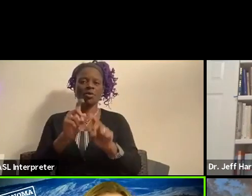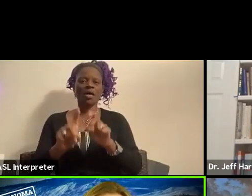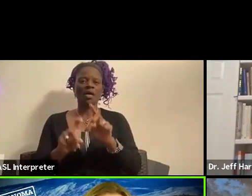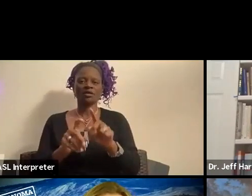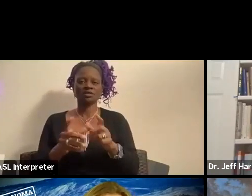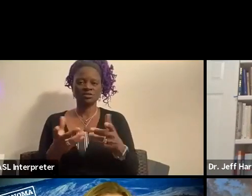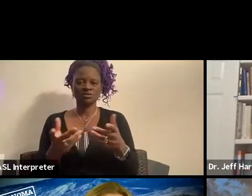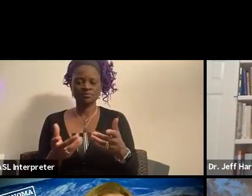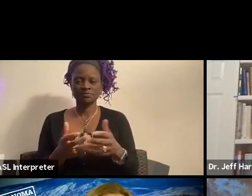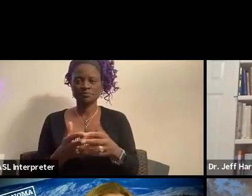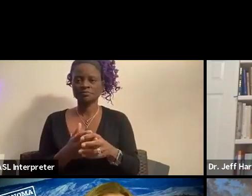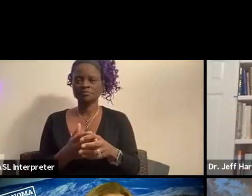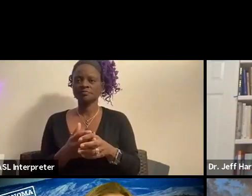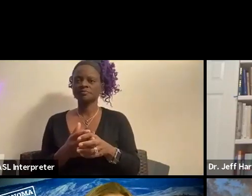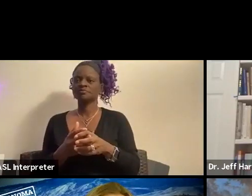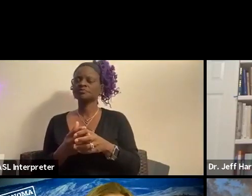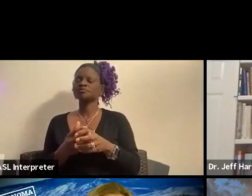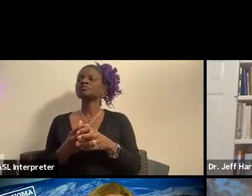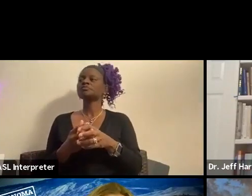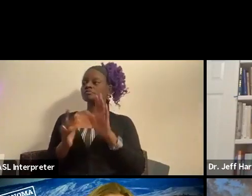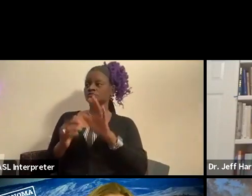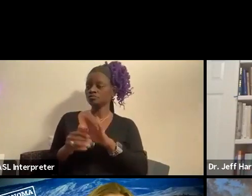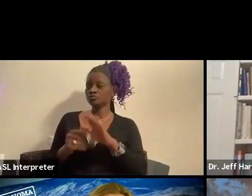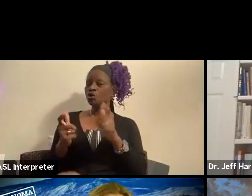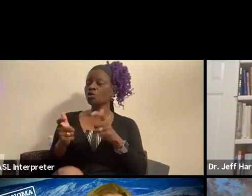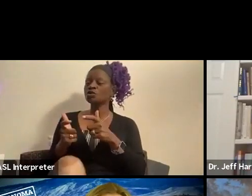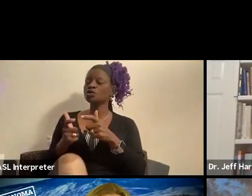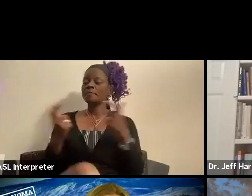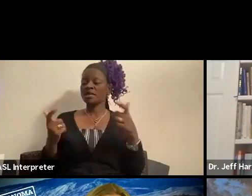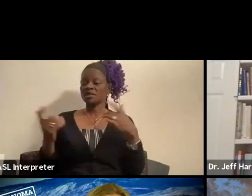I think the biggest concern that we have dealt we're dealing with right now is the